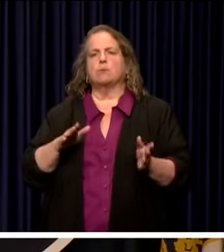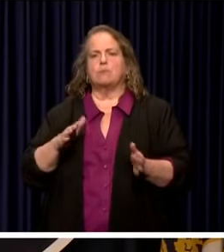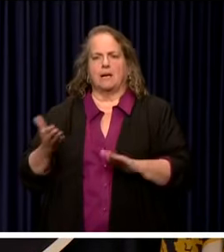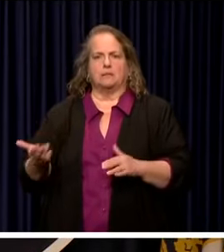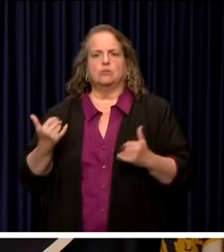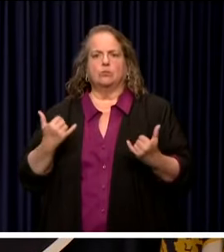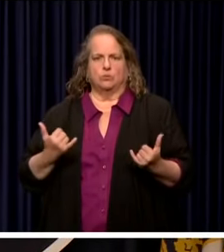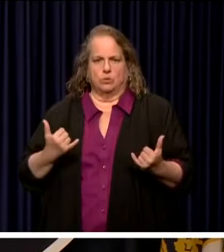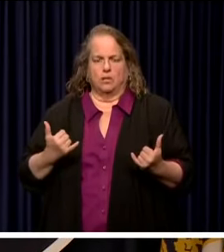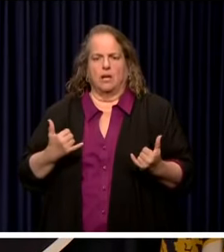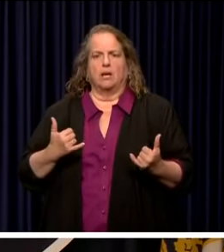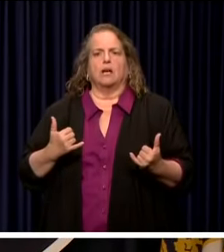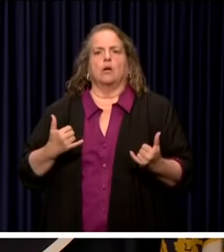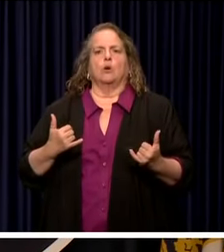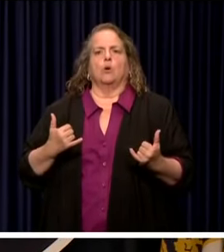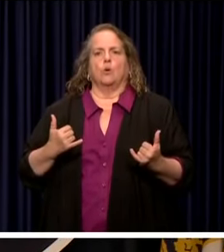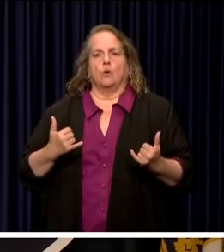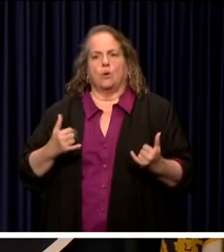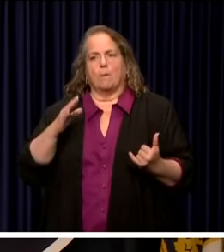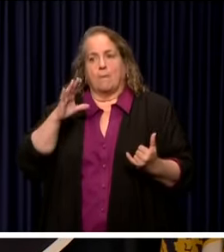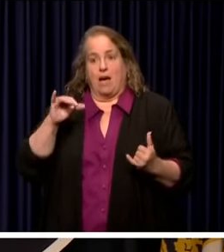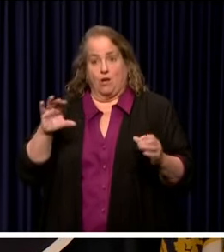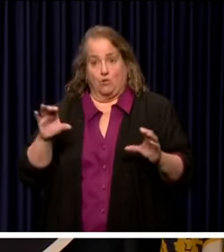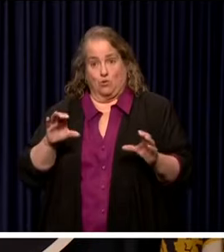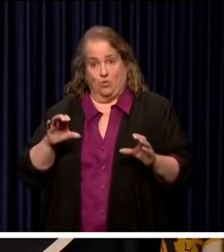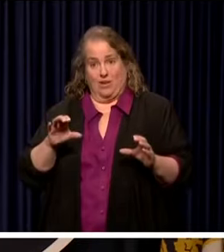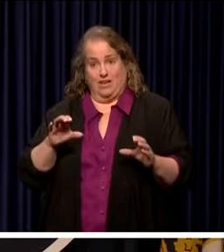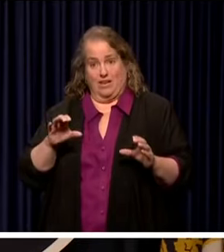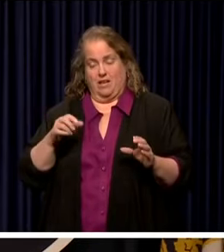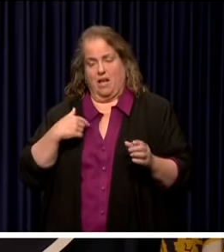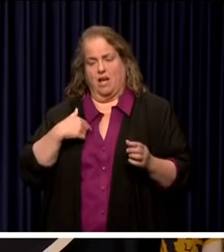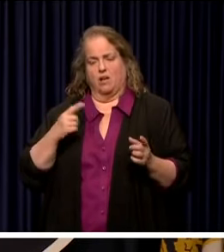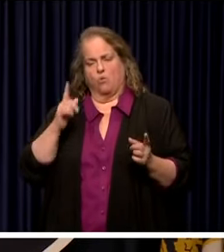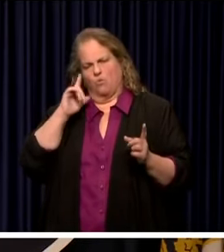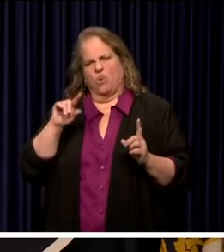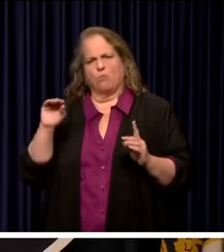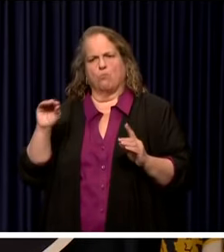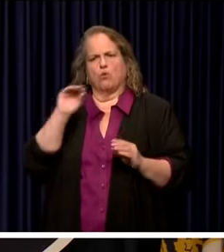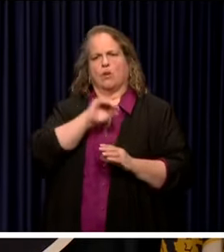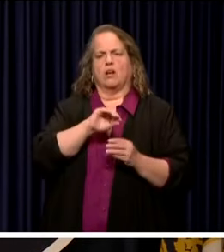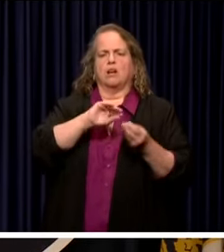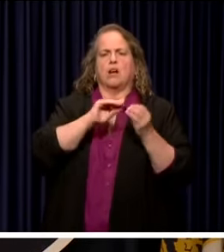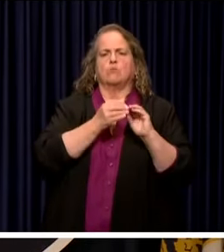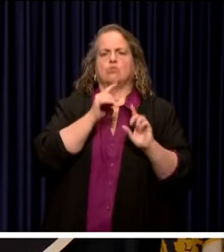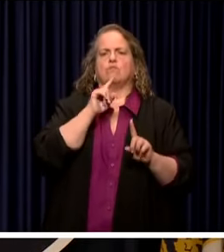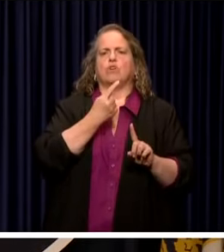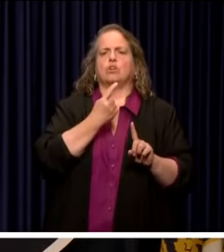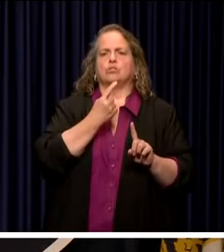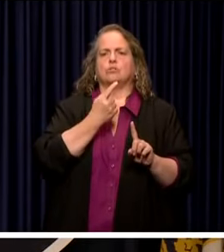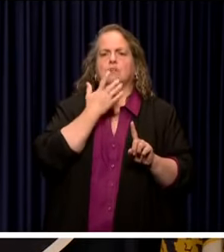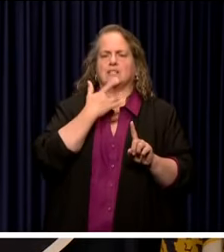THAT OVER THE THREE DAYS WHERE ONE DAY WE HAD A REALLY HIGH NUMBER AND ONE DAY WE HAD A